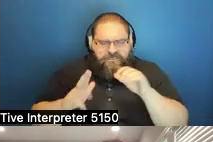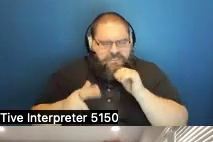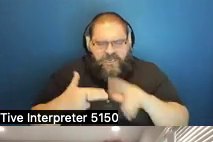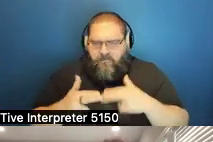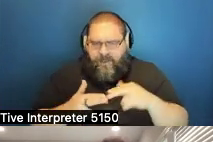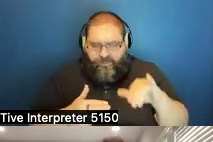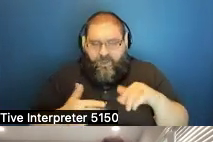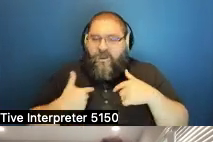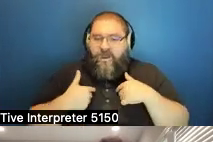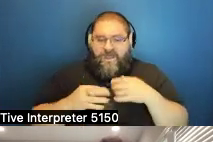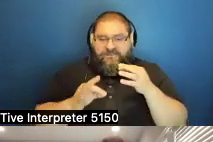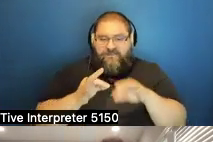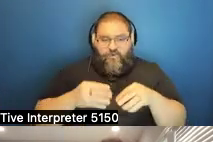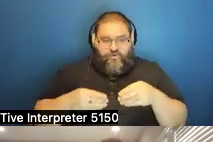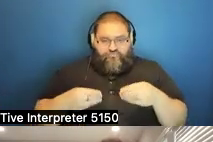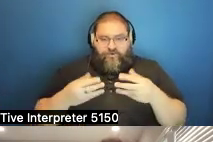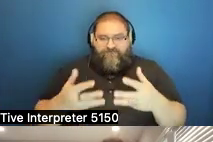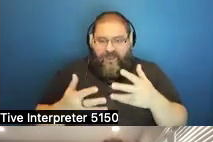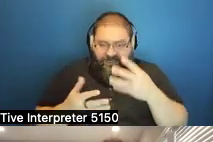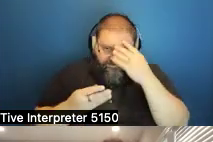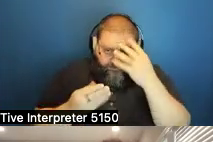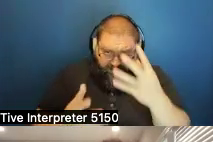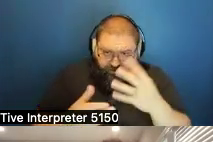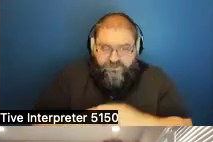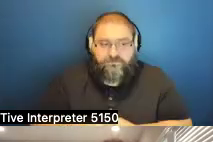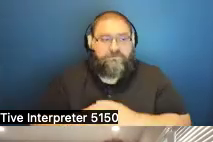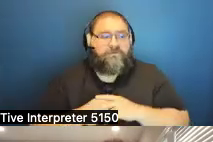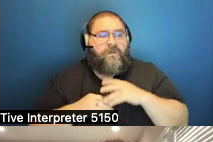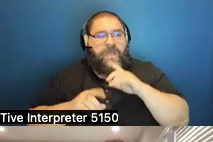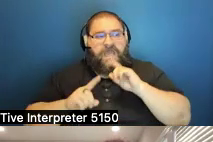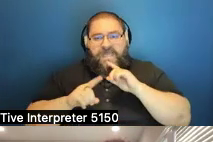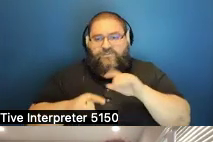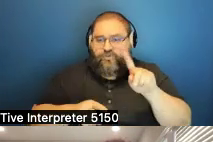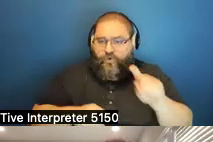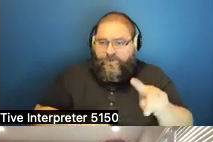information, answer questions, 19:32:28 And hope you better